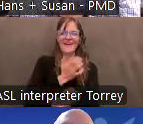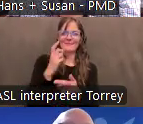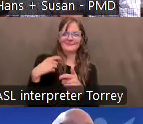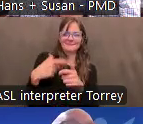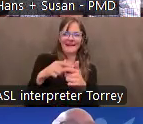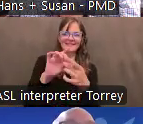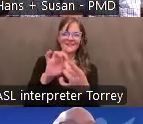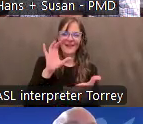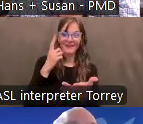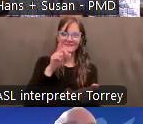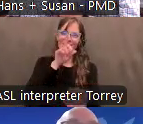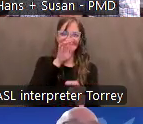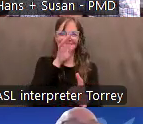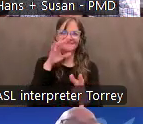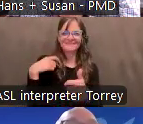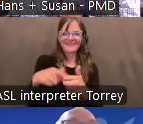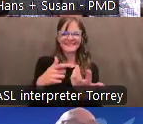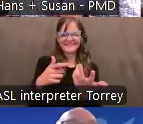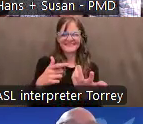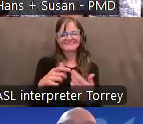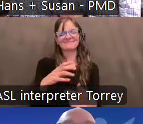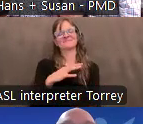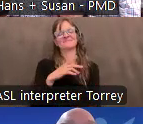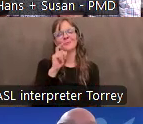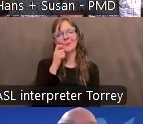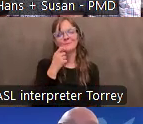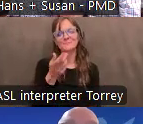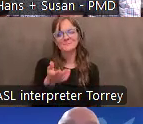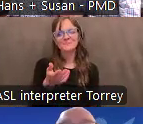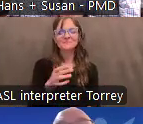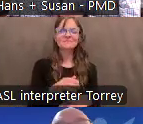and we celebrated our success because this was a big deal when we launched about a year ago.